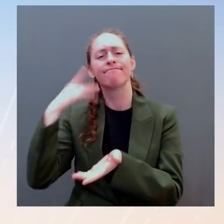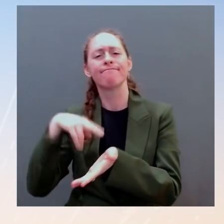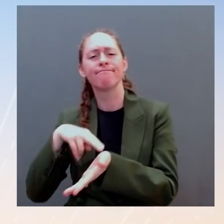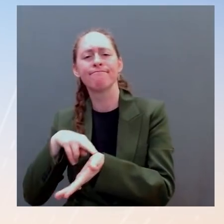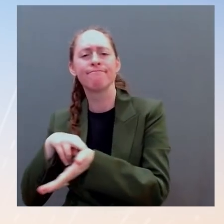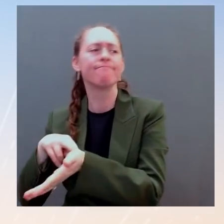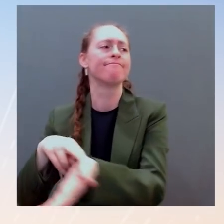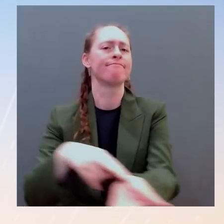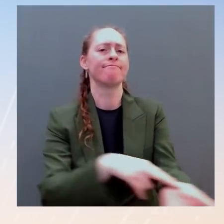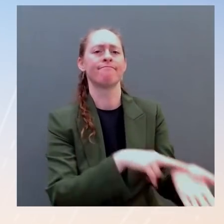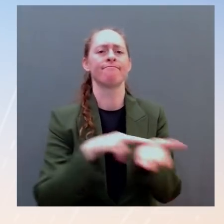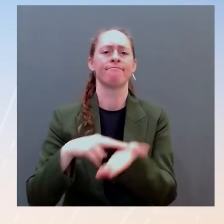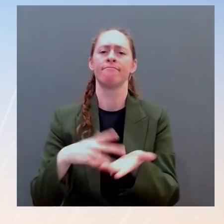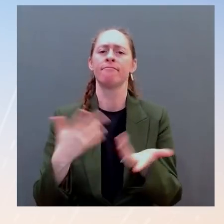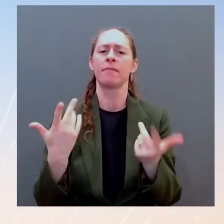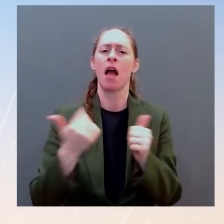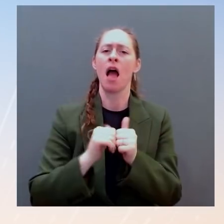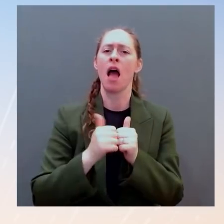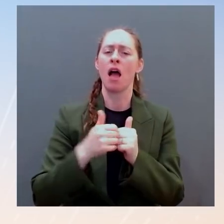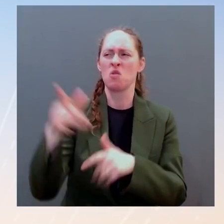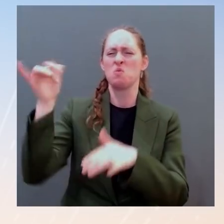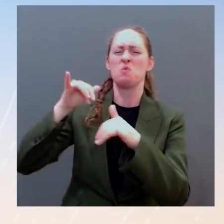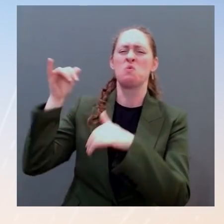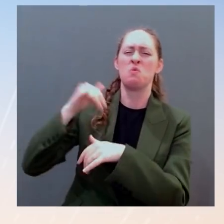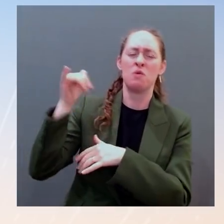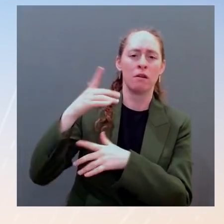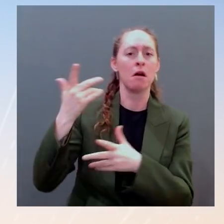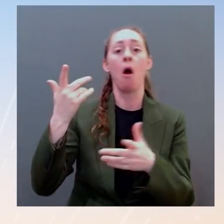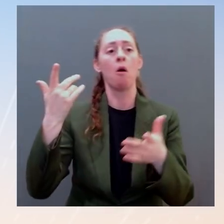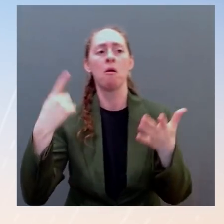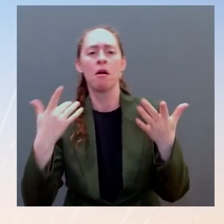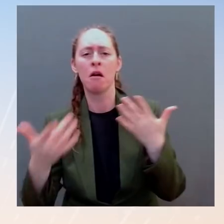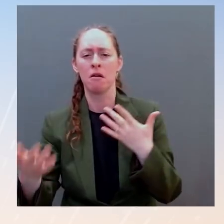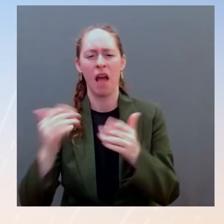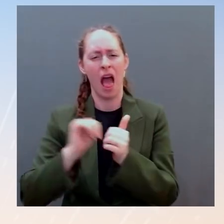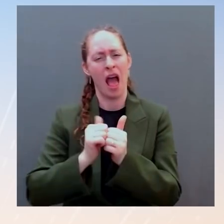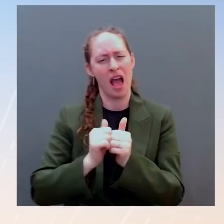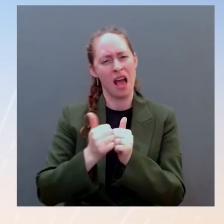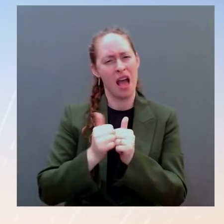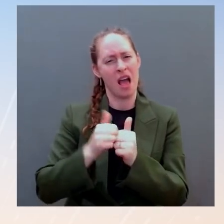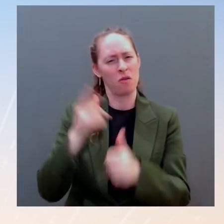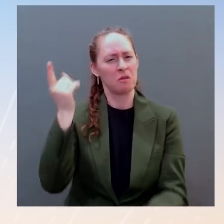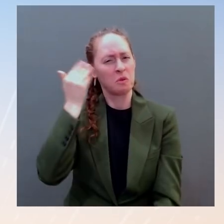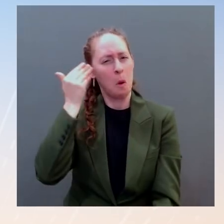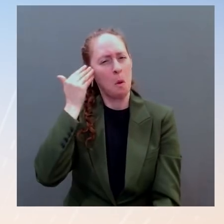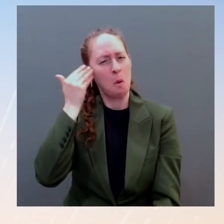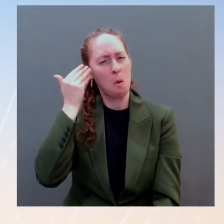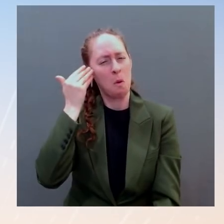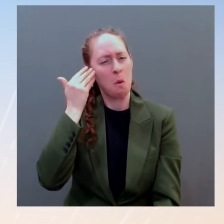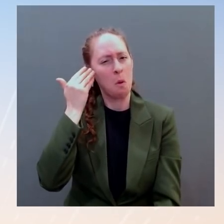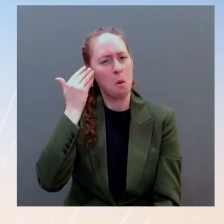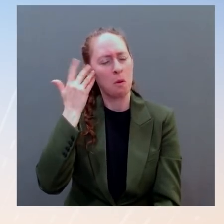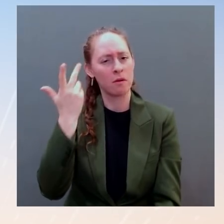on how much more expensive things are for the average American? Ms. Psaki: I can assure you that the President sees himself as the kid from Scranton,